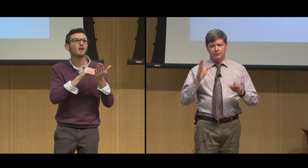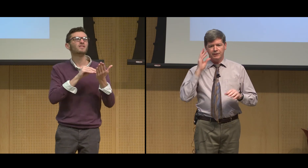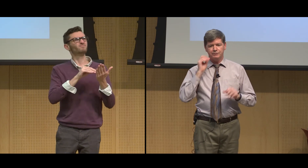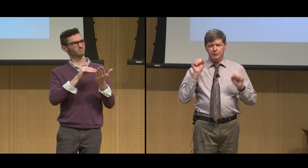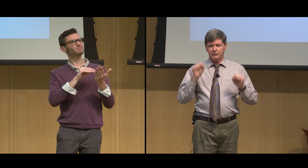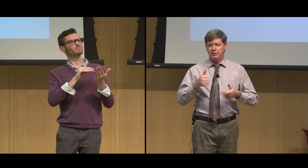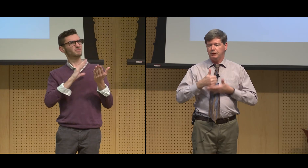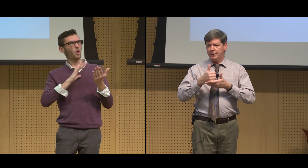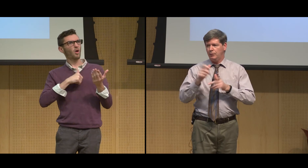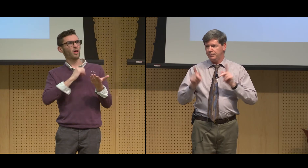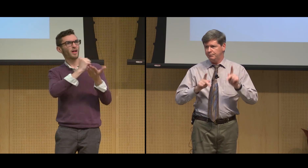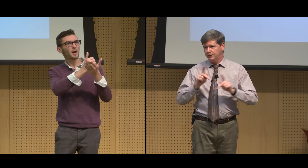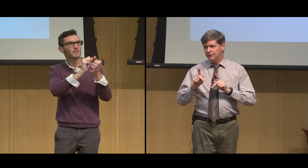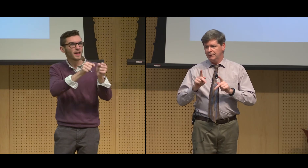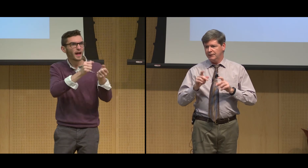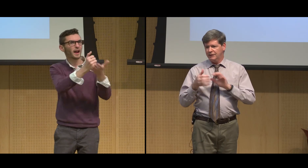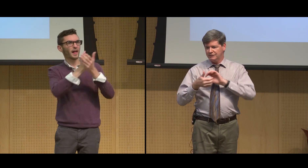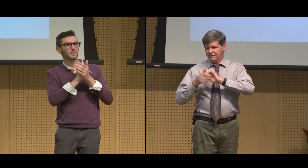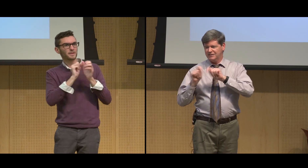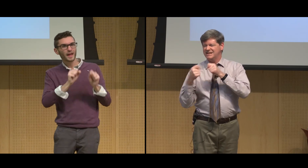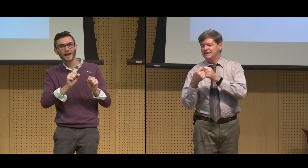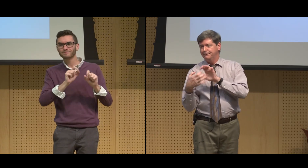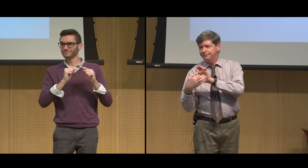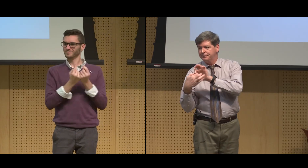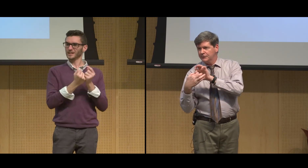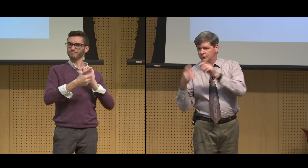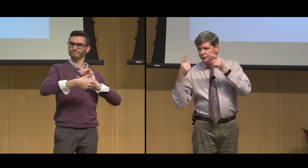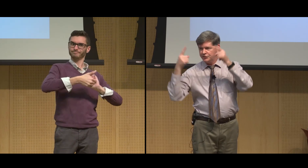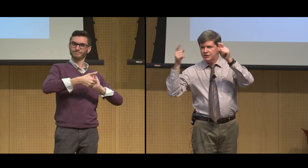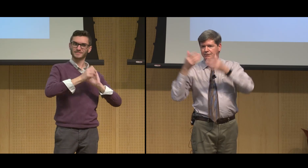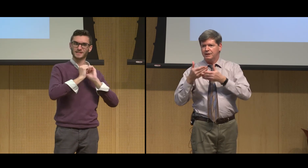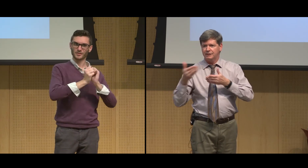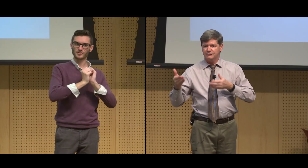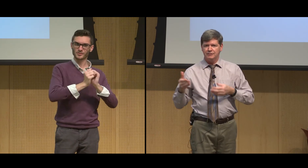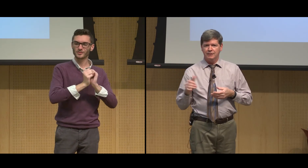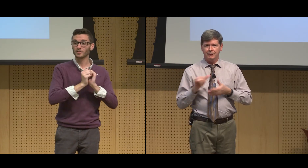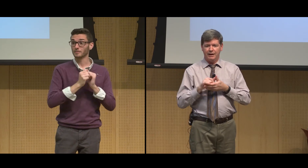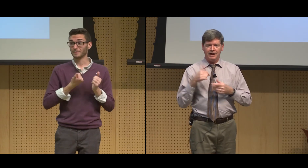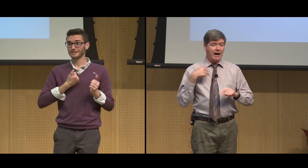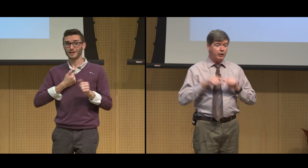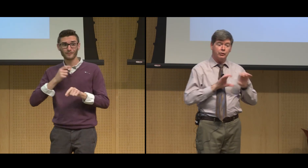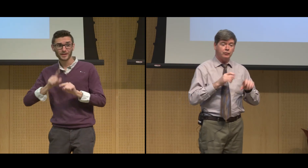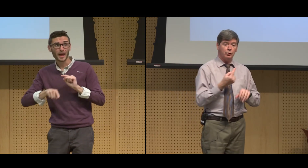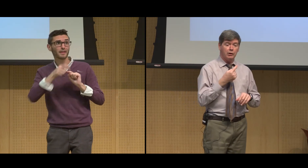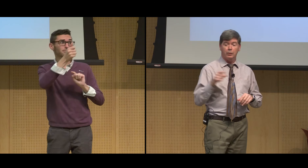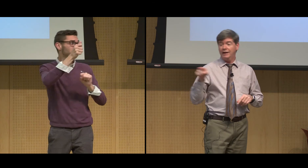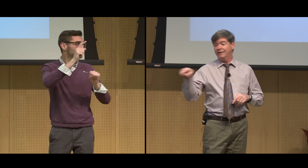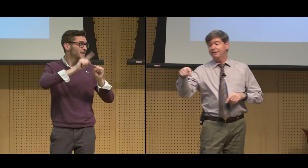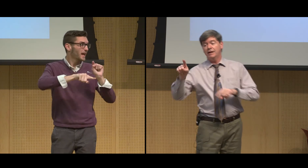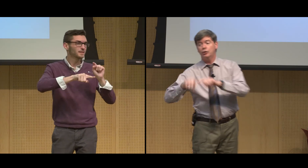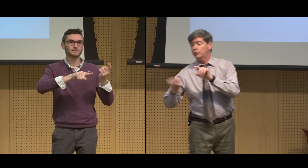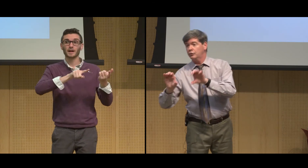and a great experience to be able to help people as a--as a team to achieve things that I couldn't do alone and that they